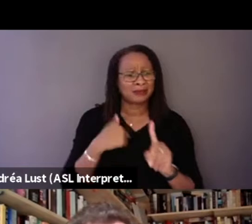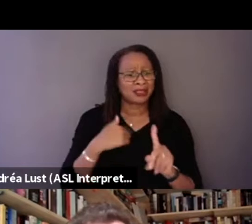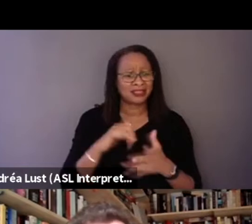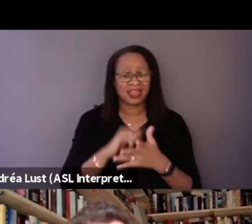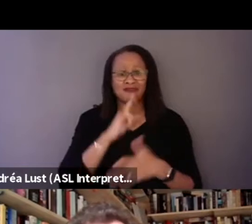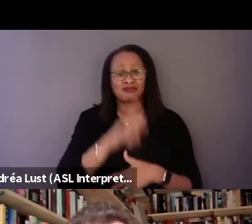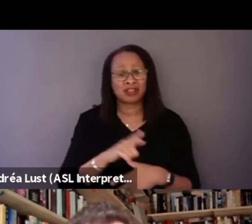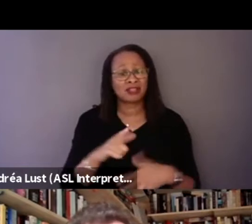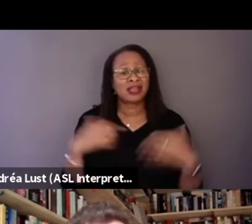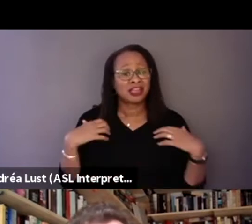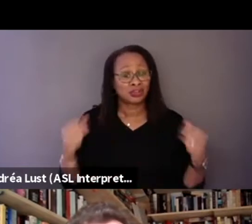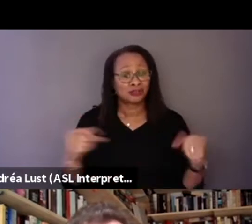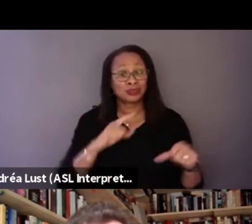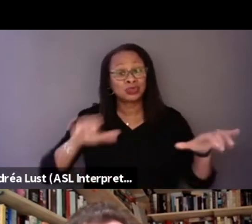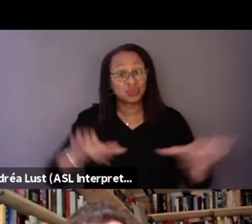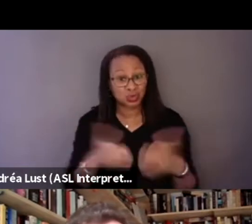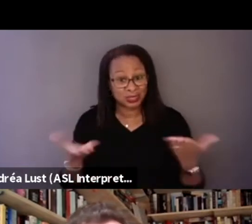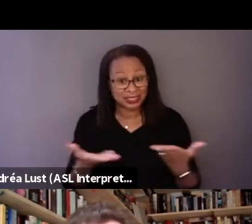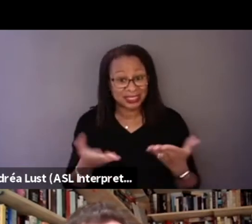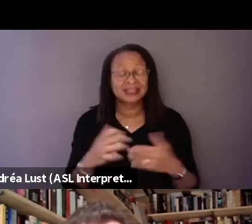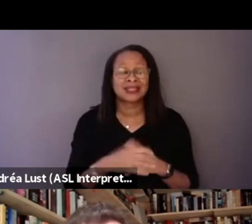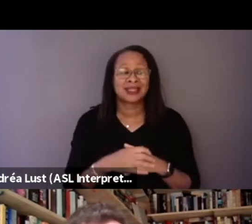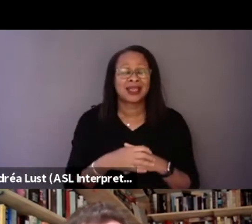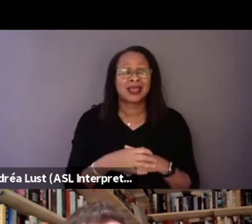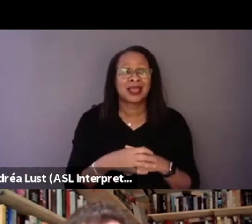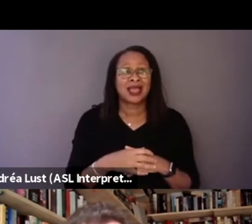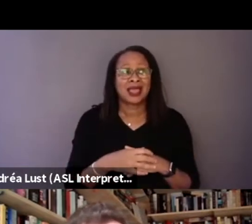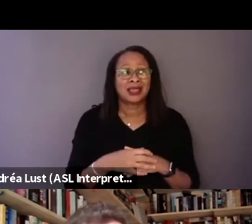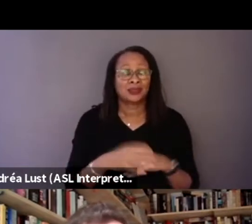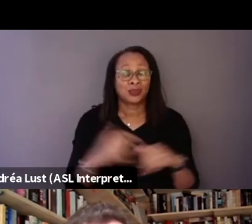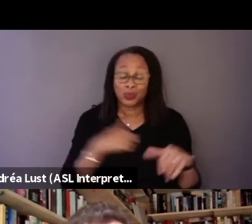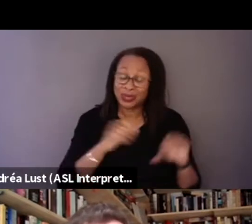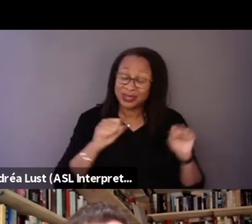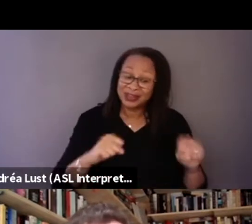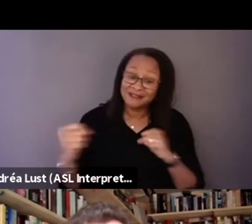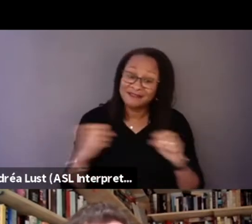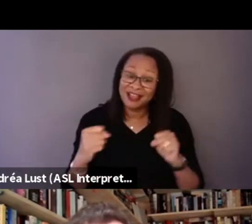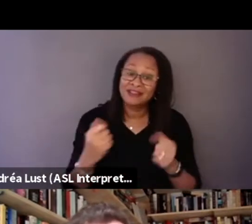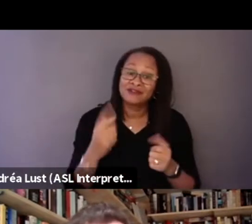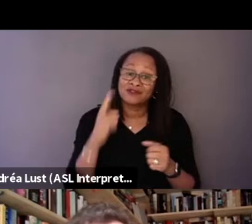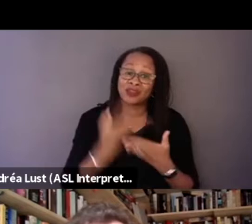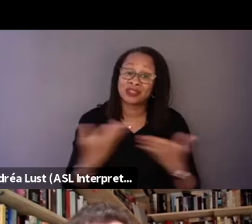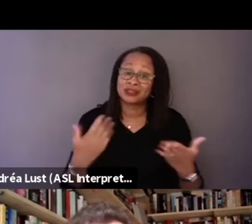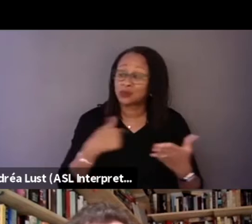and are fighting for the things that we can cause and issues that we feel are important. And that was...